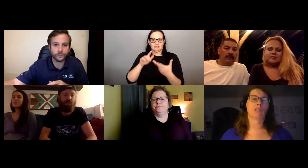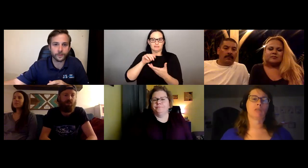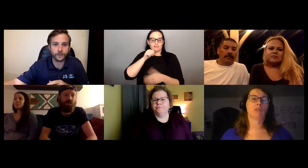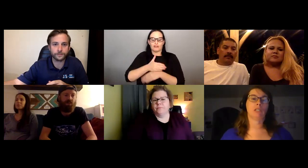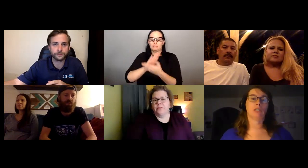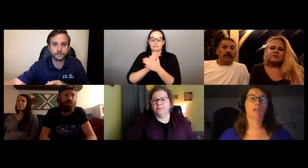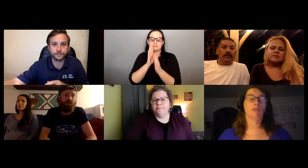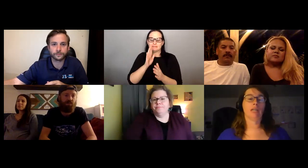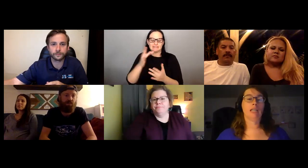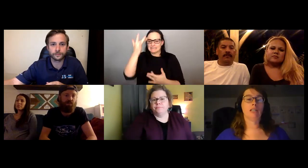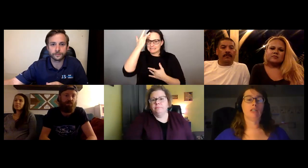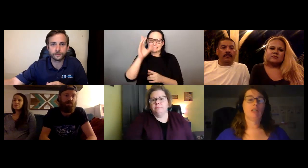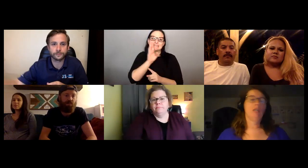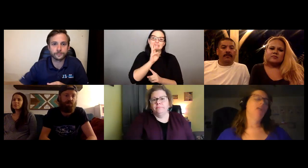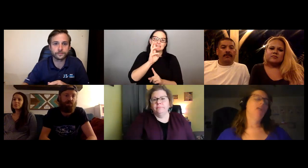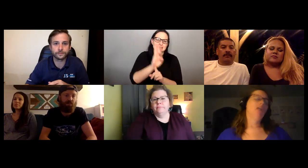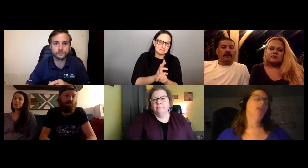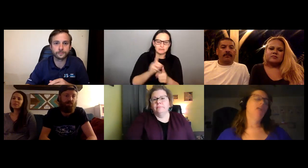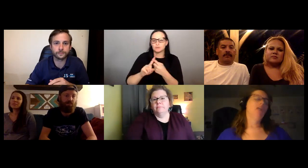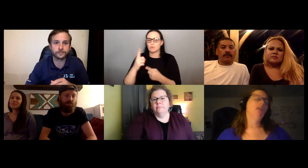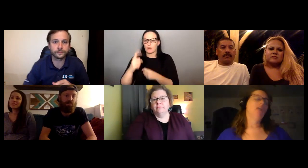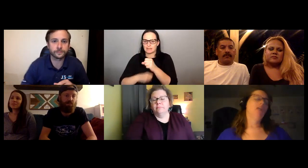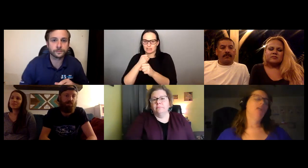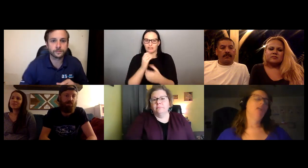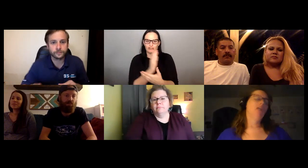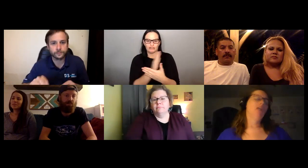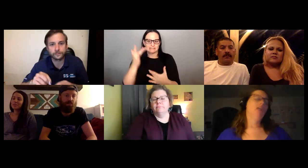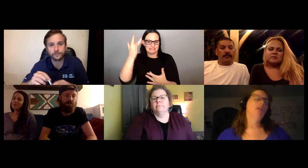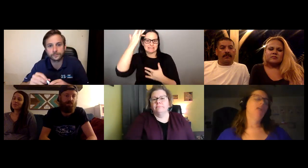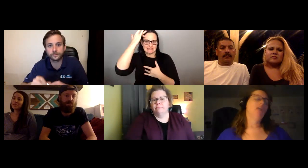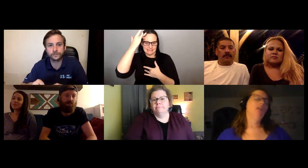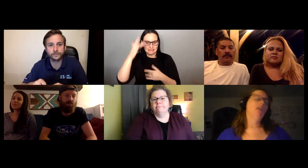six months to a year of